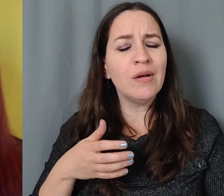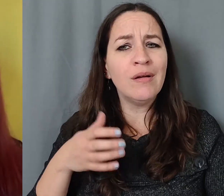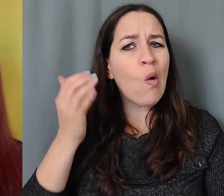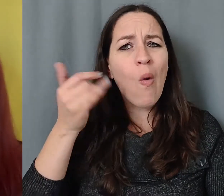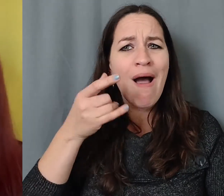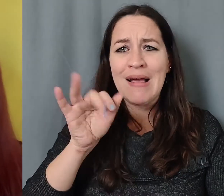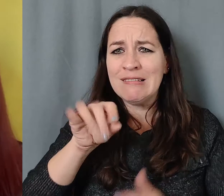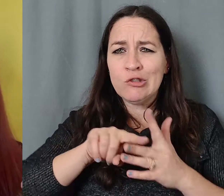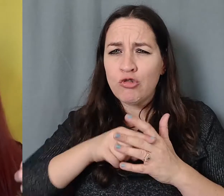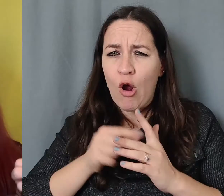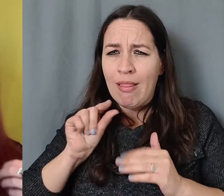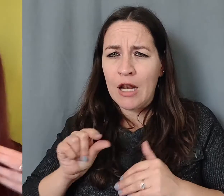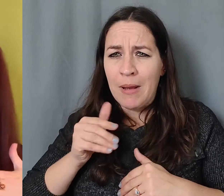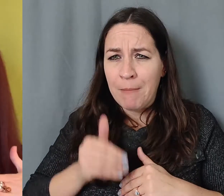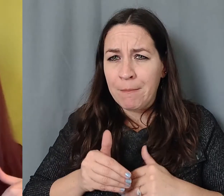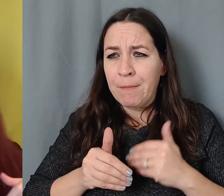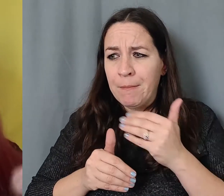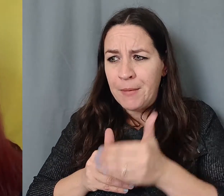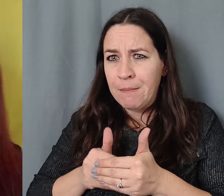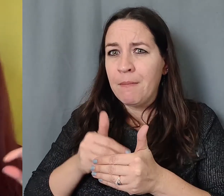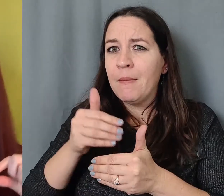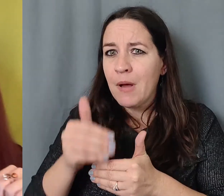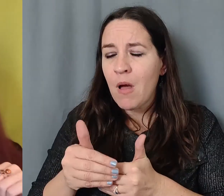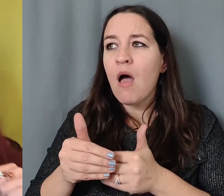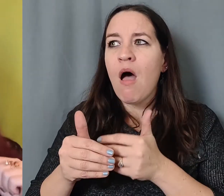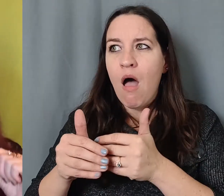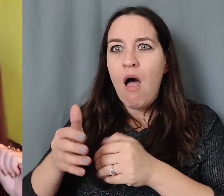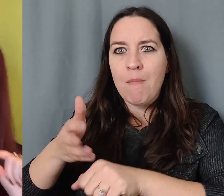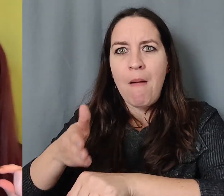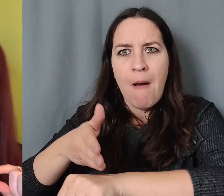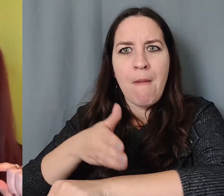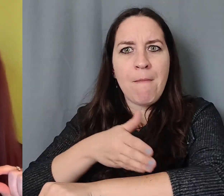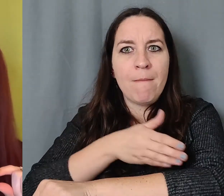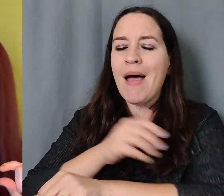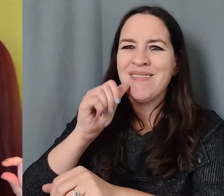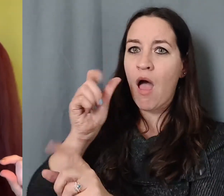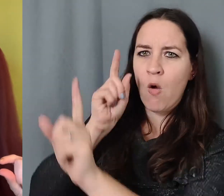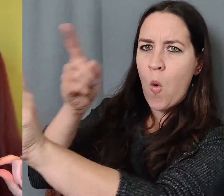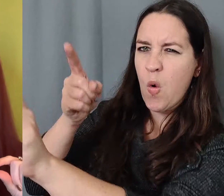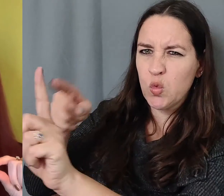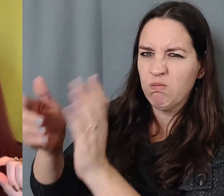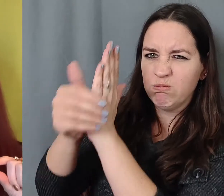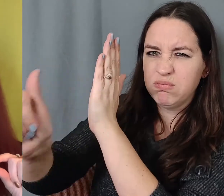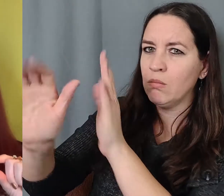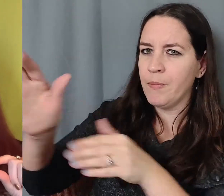When you start doing something and you're trudging bit by bit and you're getting better a little bit at a time. If you're holding that idea that you're supposed to